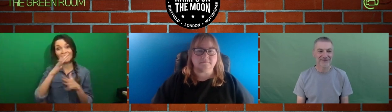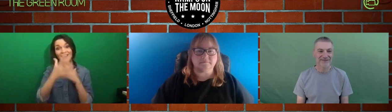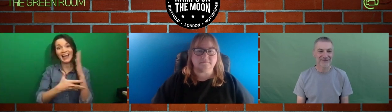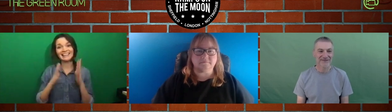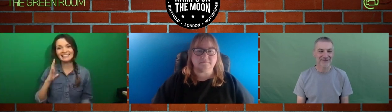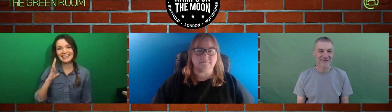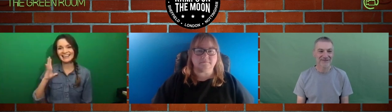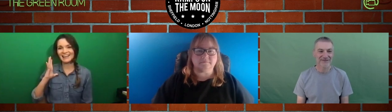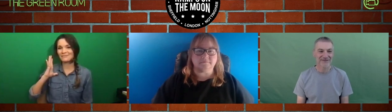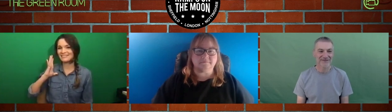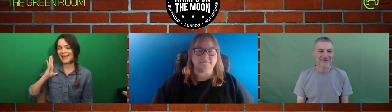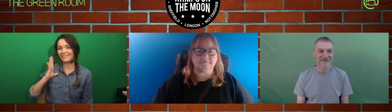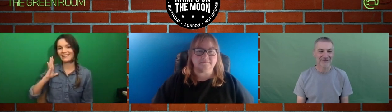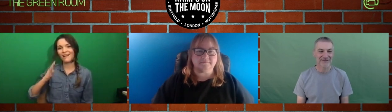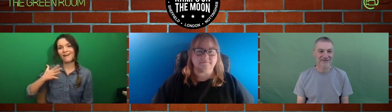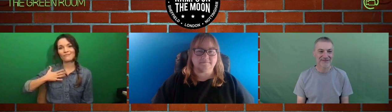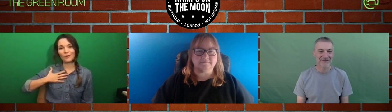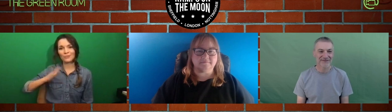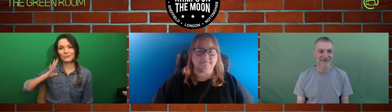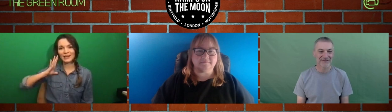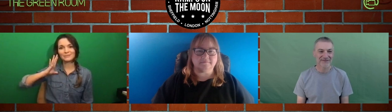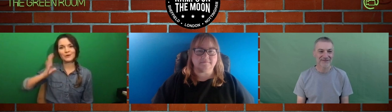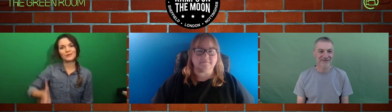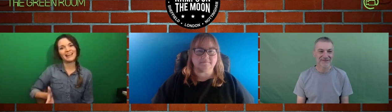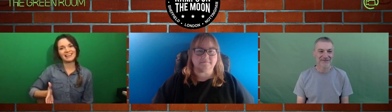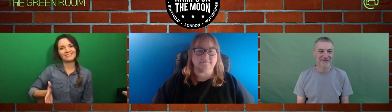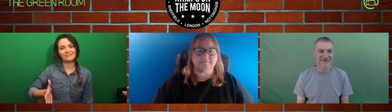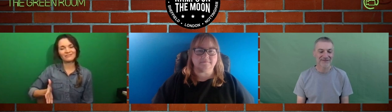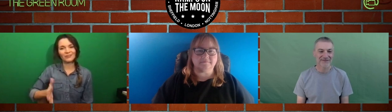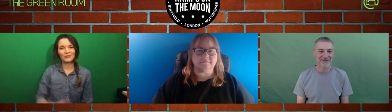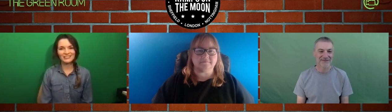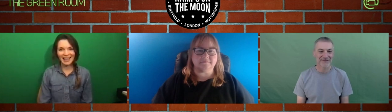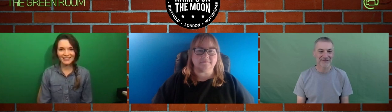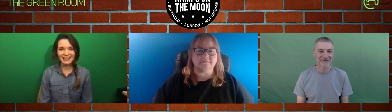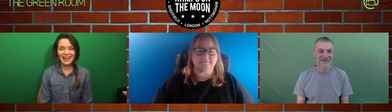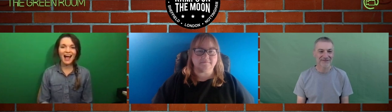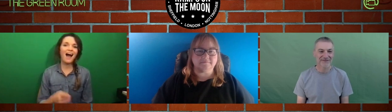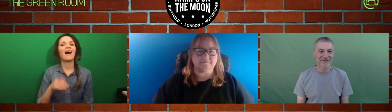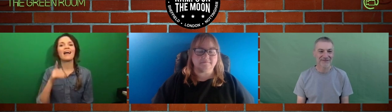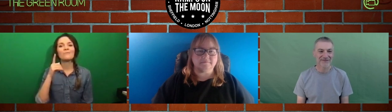hands and it comes down from the breastbone and falls down. I'm a